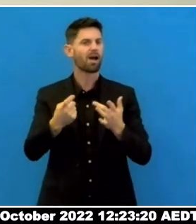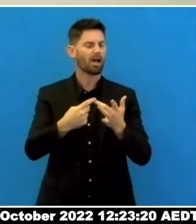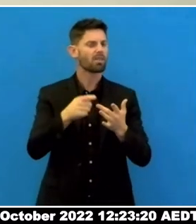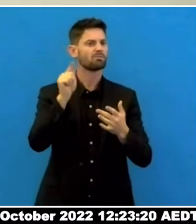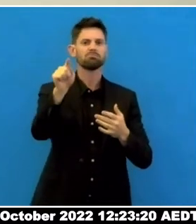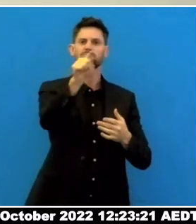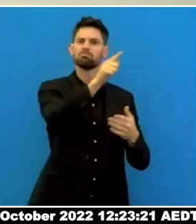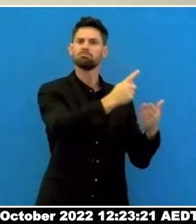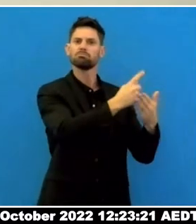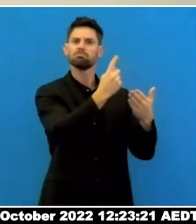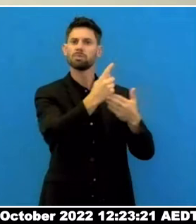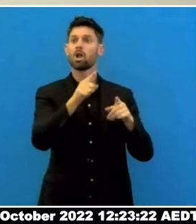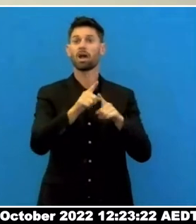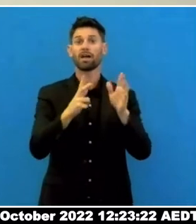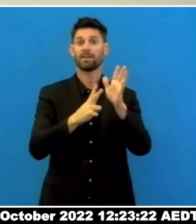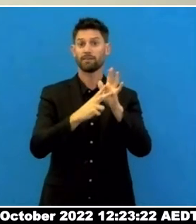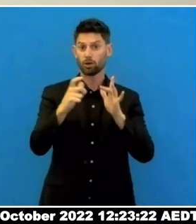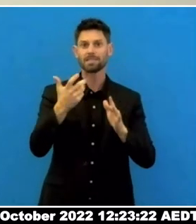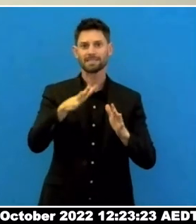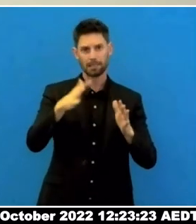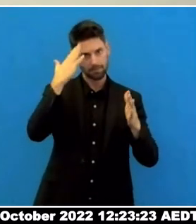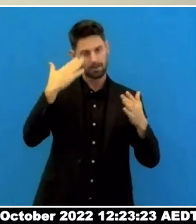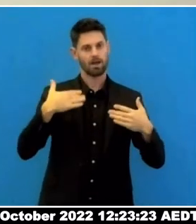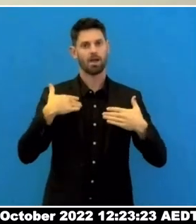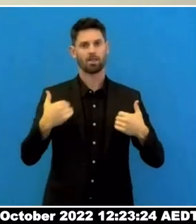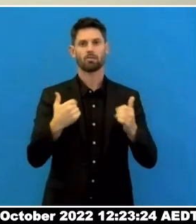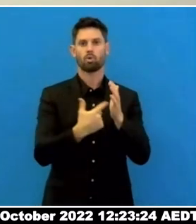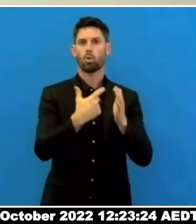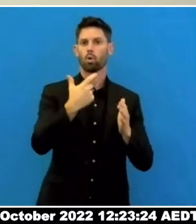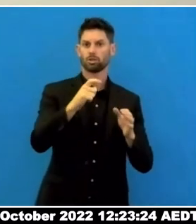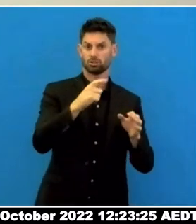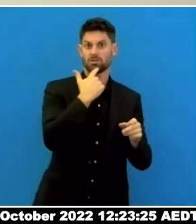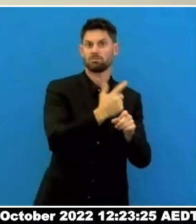of the Victorian Mental Health Royal Commission as well. This concept of trauma informed care.